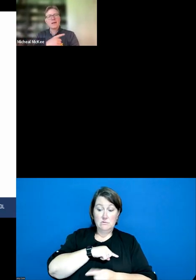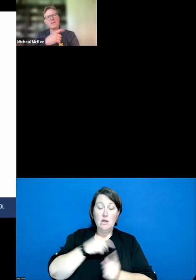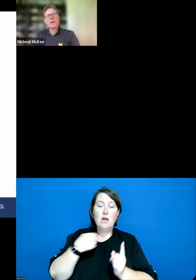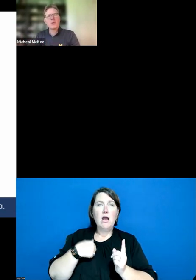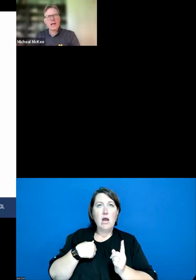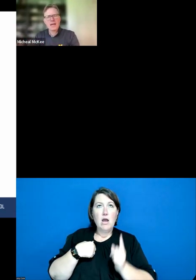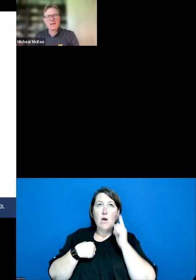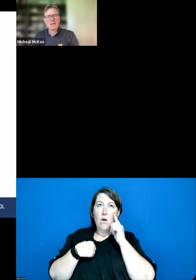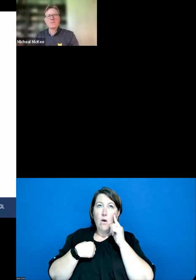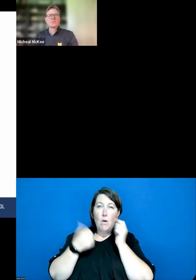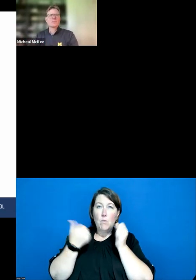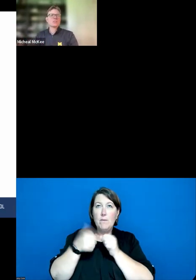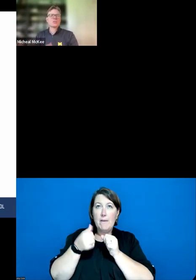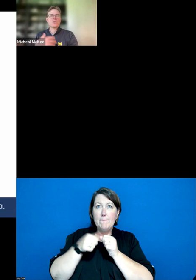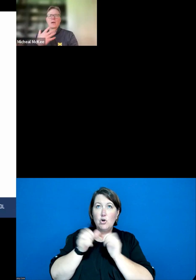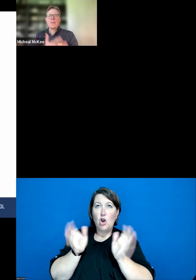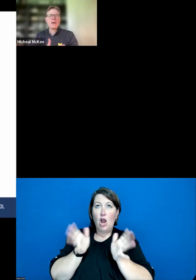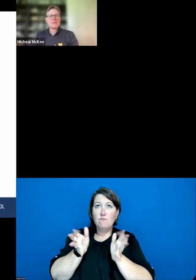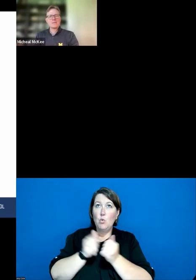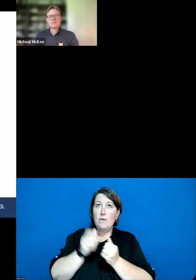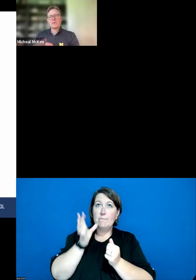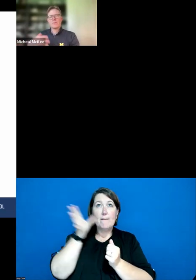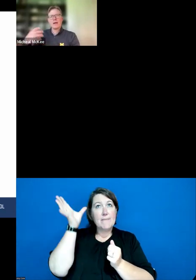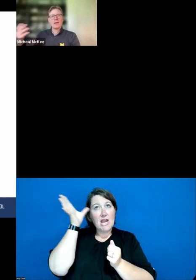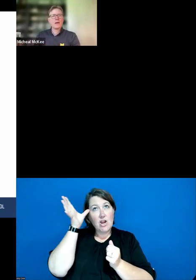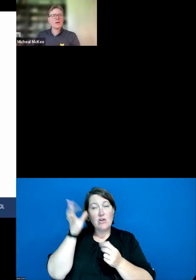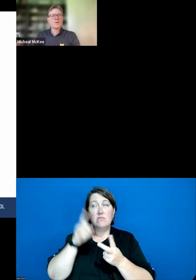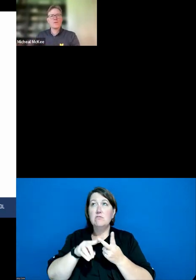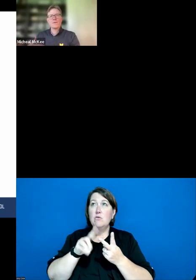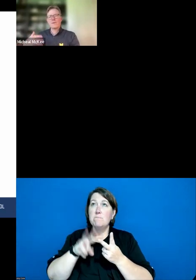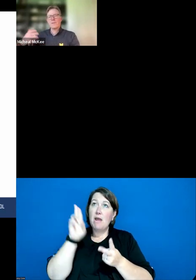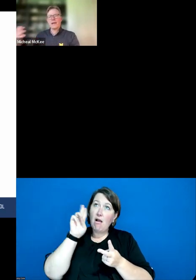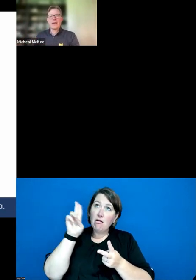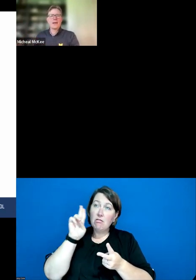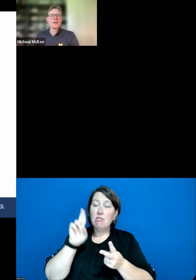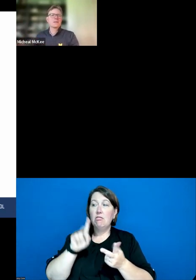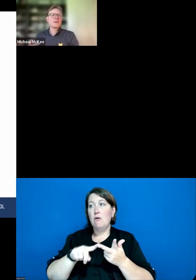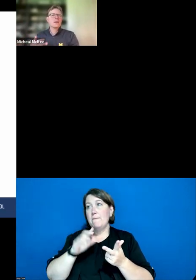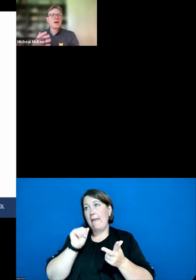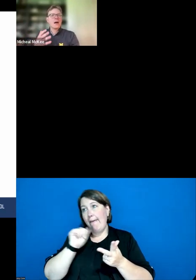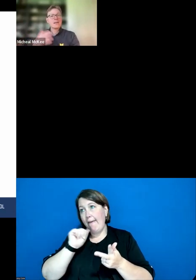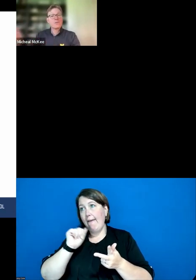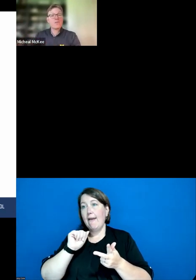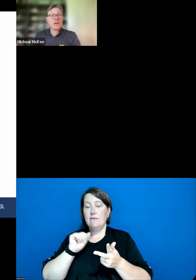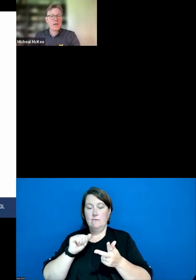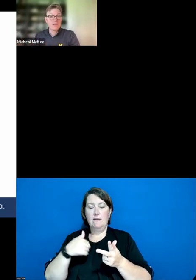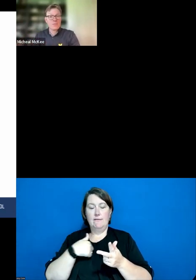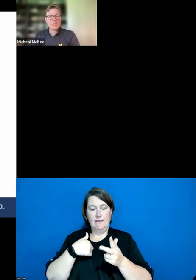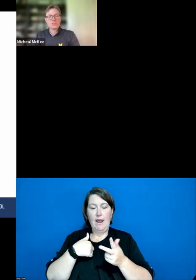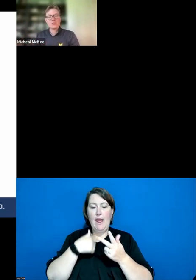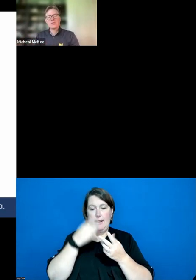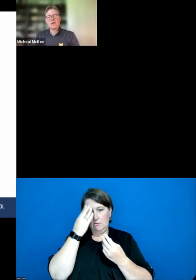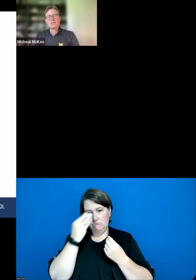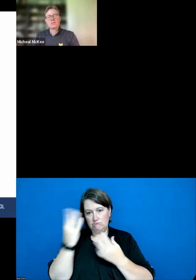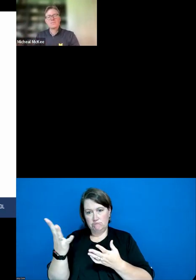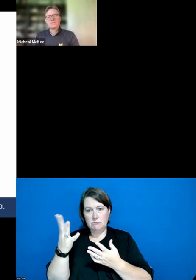I remember I had that conversation with my parents or my uncle or my aunt, I can relay that information to the doctor.